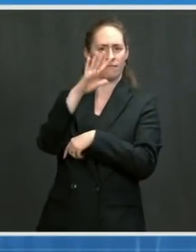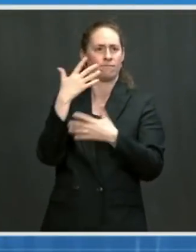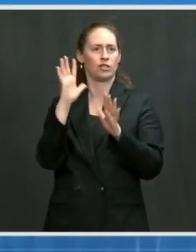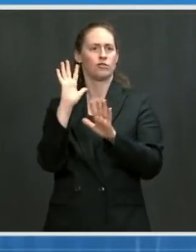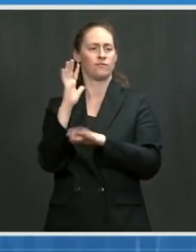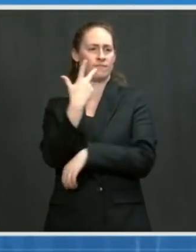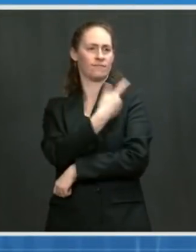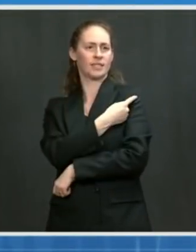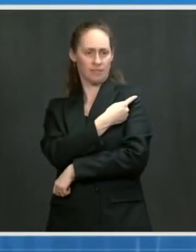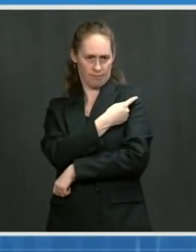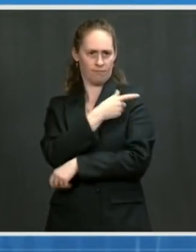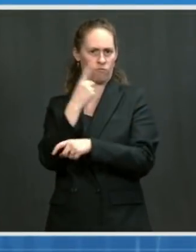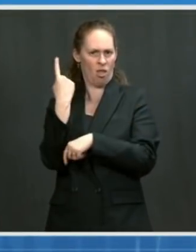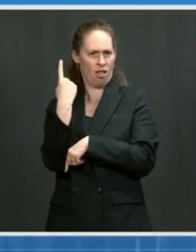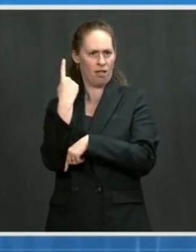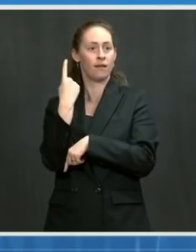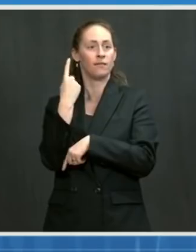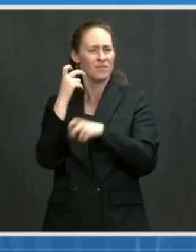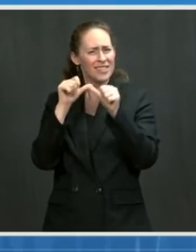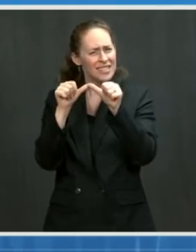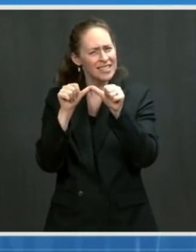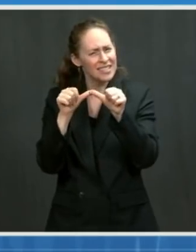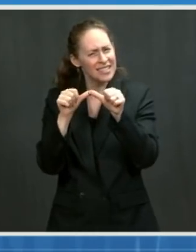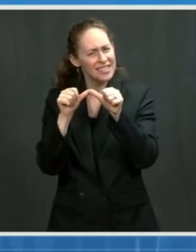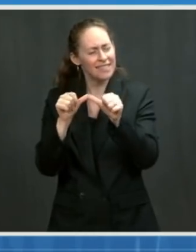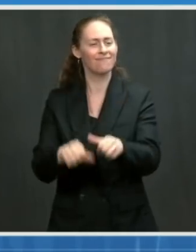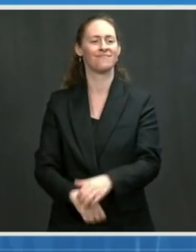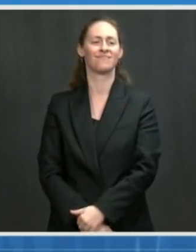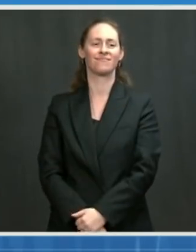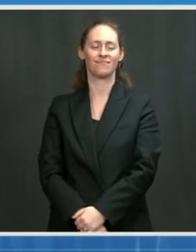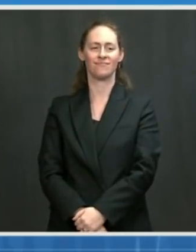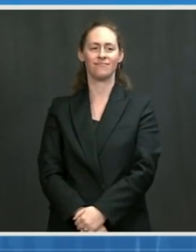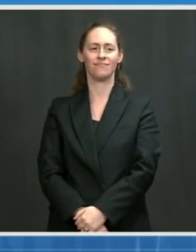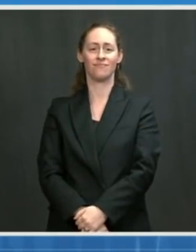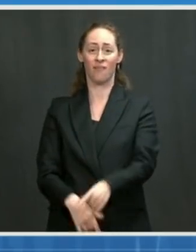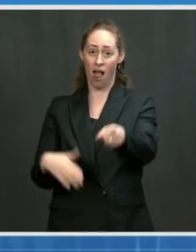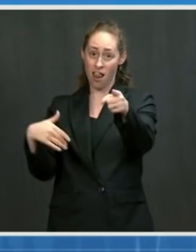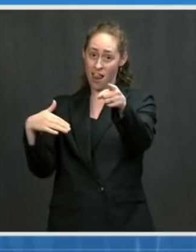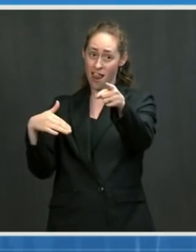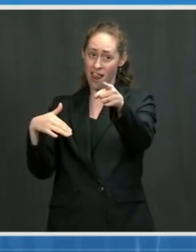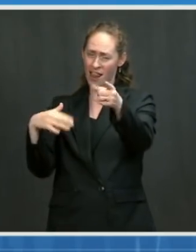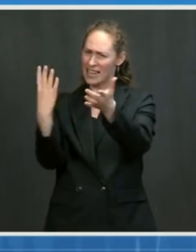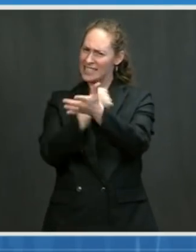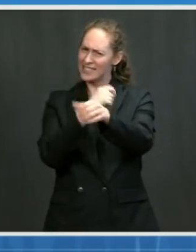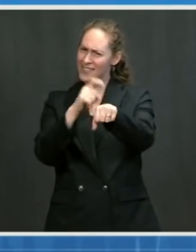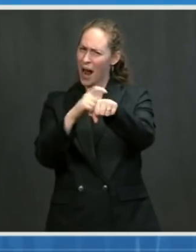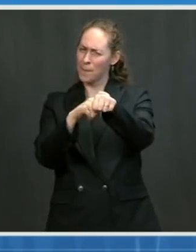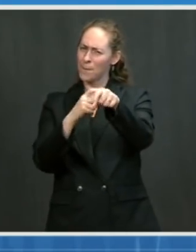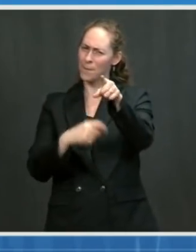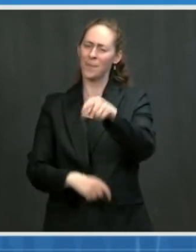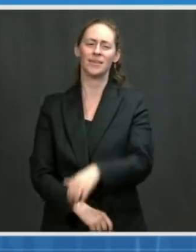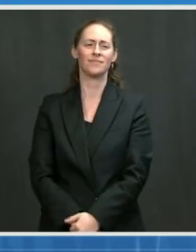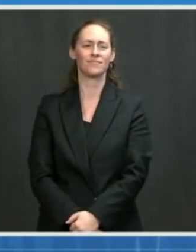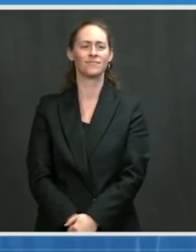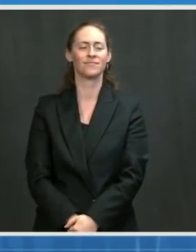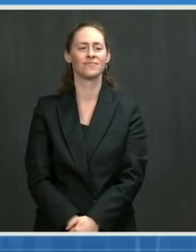THANK YOU. THE WHITE HOUSE NOW FOR THE COVID BRIEFING. WHEN YOU PRESS HARDER.